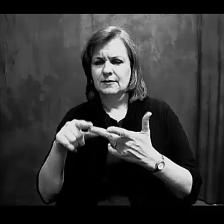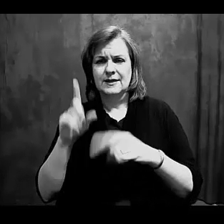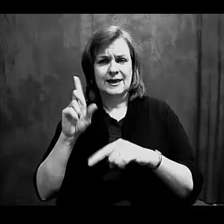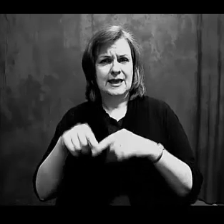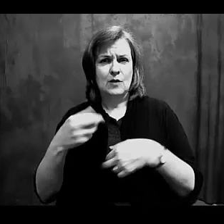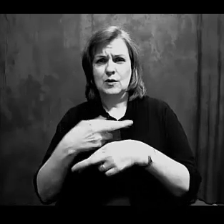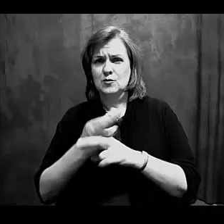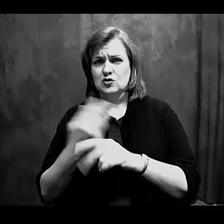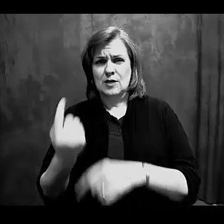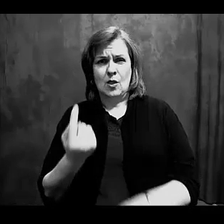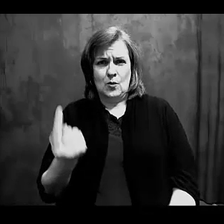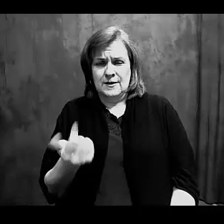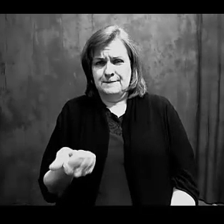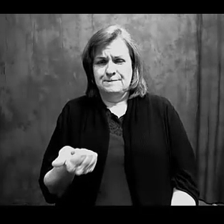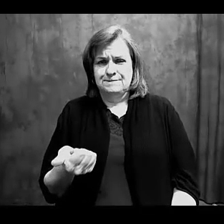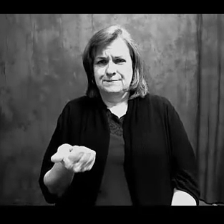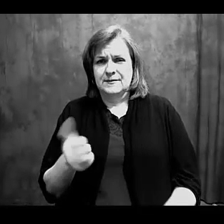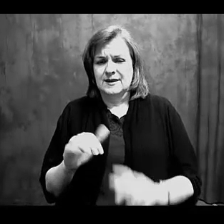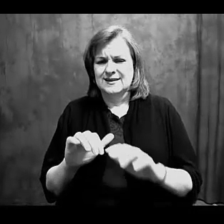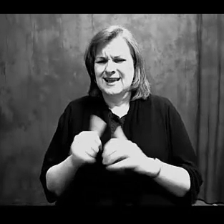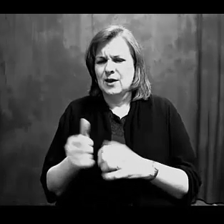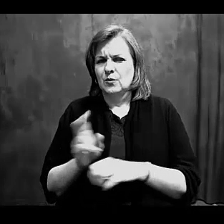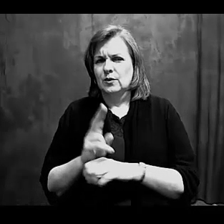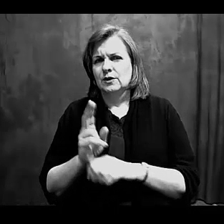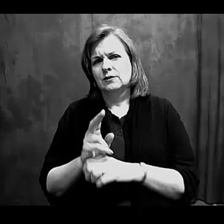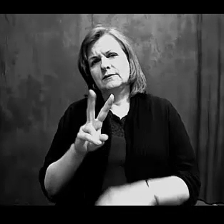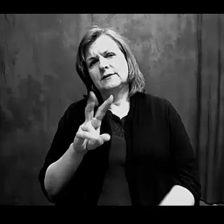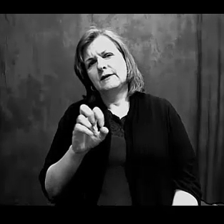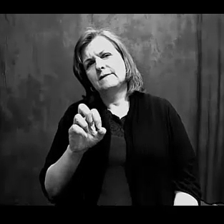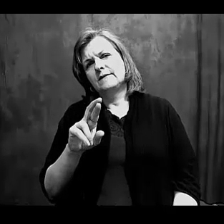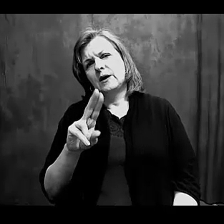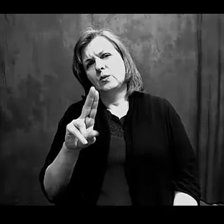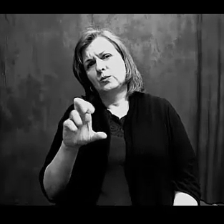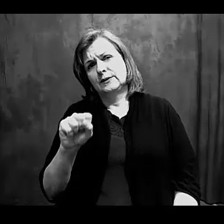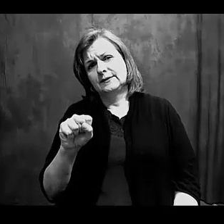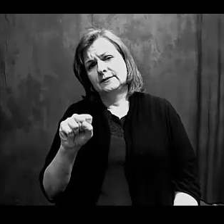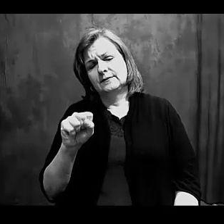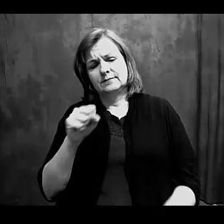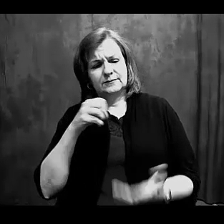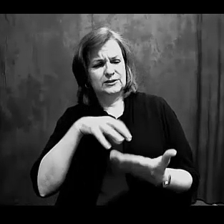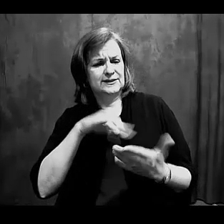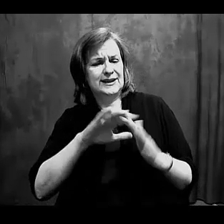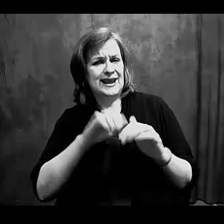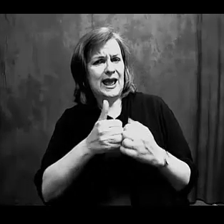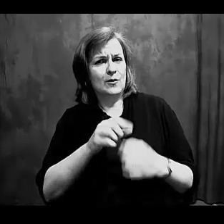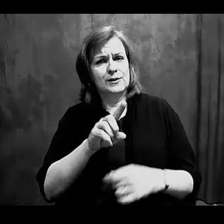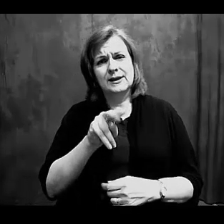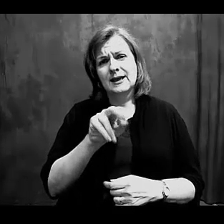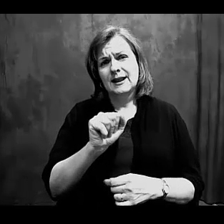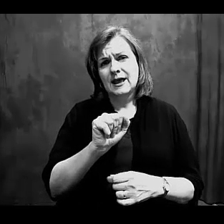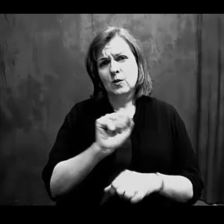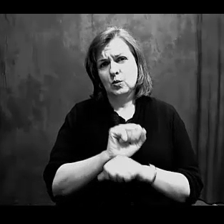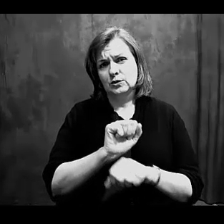so how are we using them to actually study the function of DNA?? it turns out that